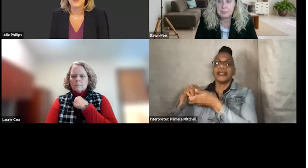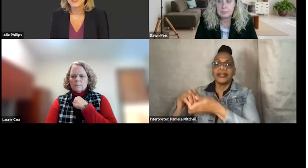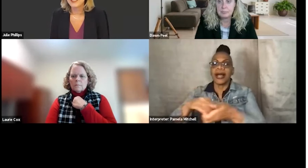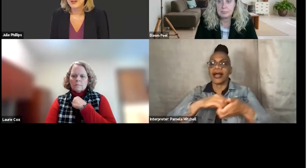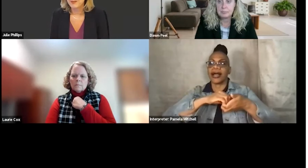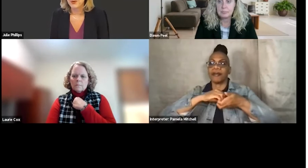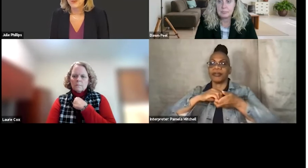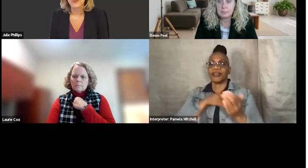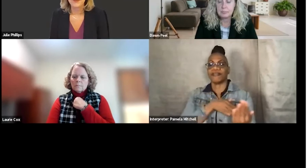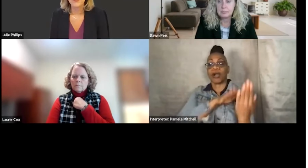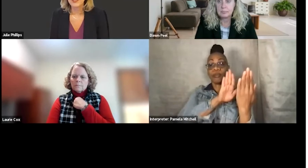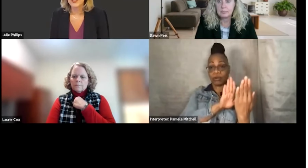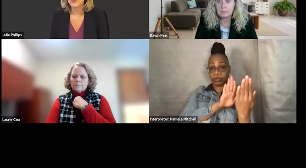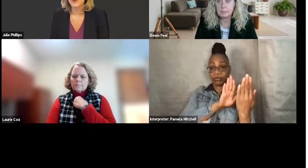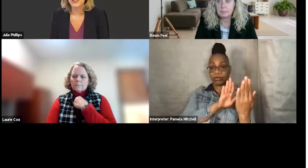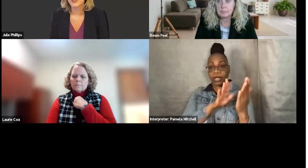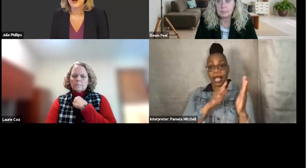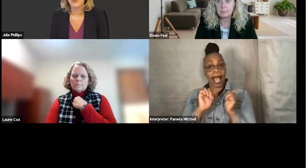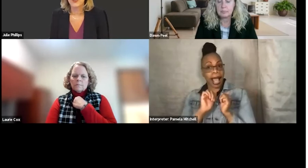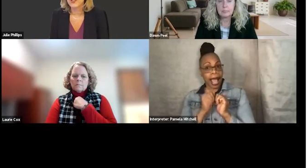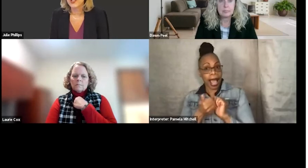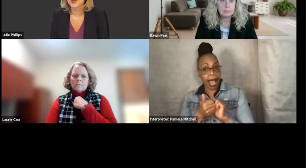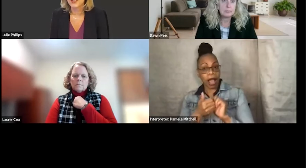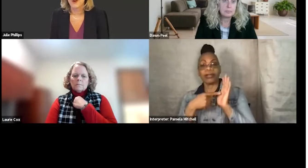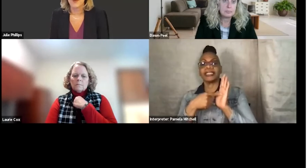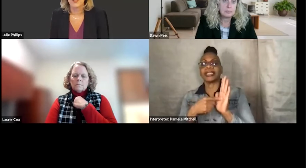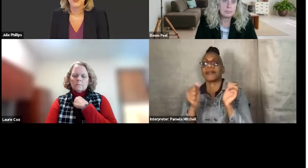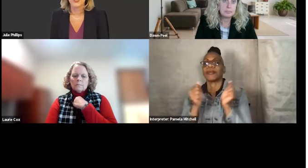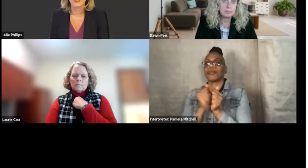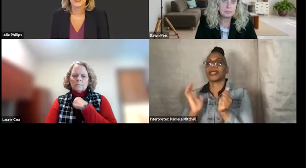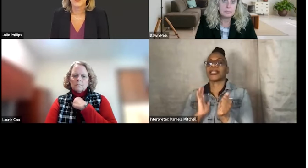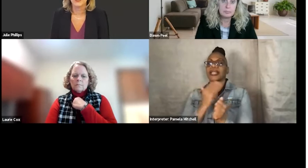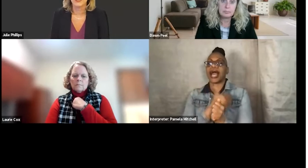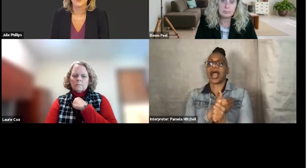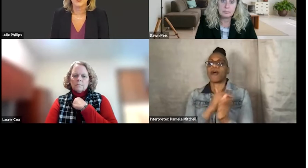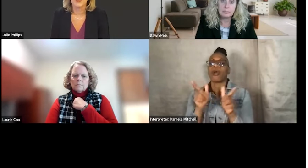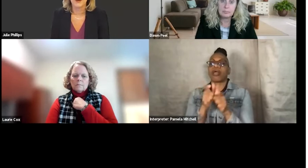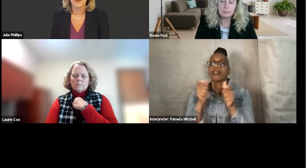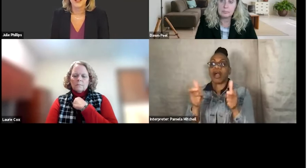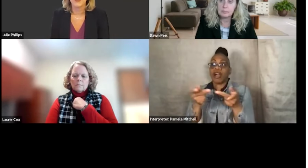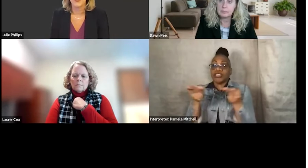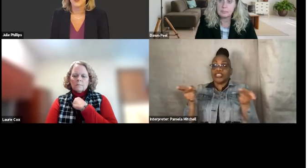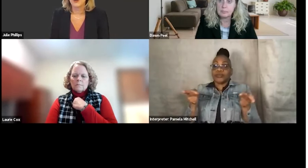An example is with our largest police department in the region, Kansas City Police Department,